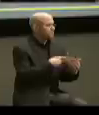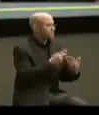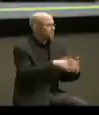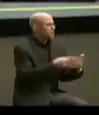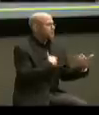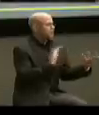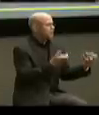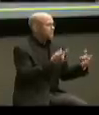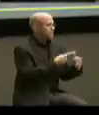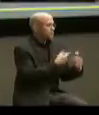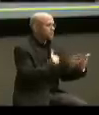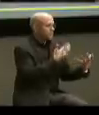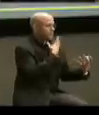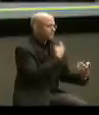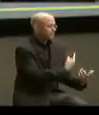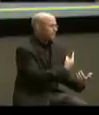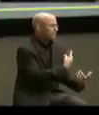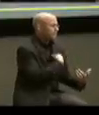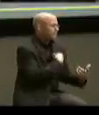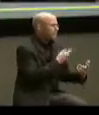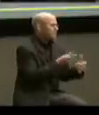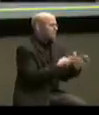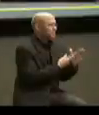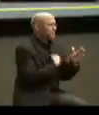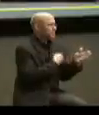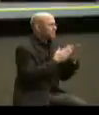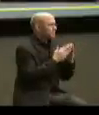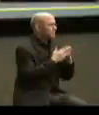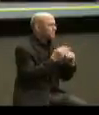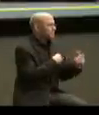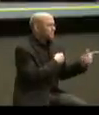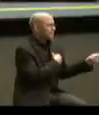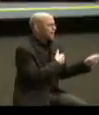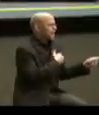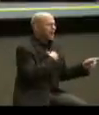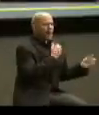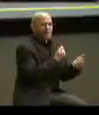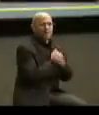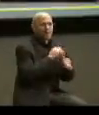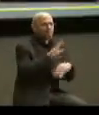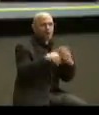THE FIRST THING I WANT TO SAY IS SOMETIMES AS A CITIZEN I LOVE